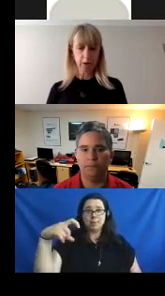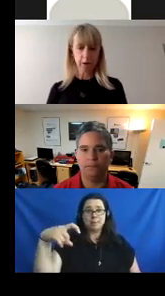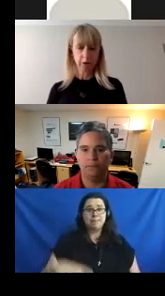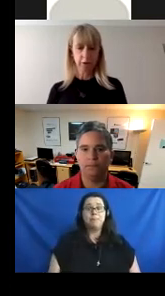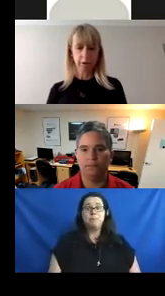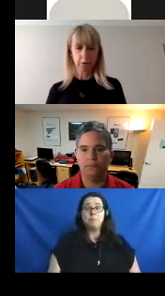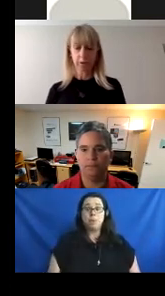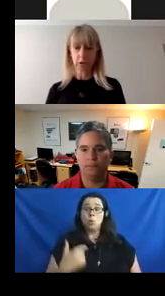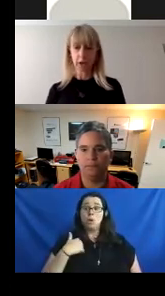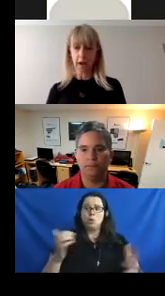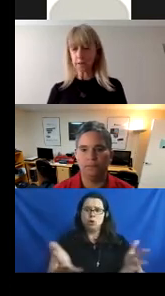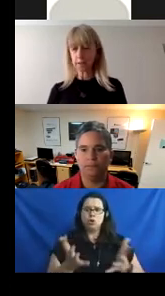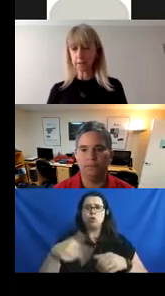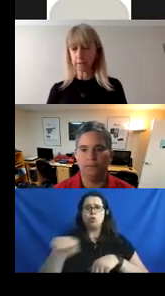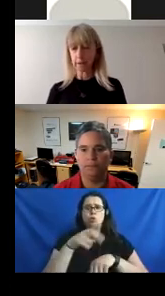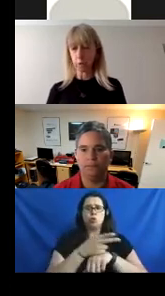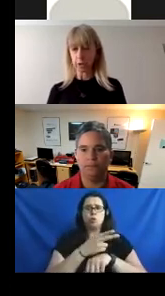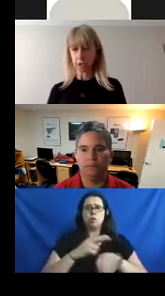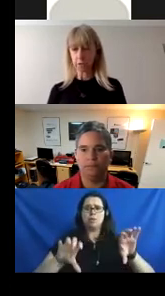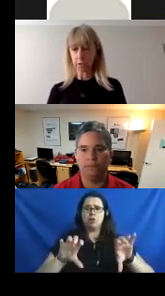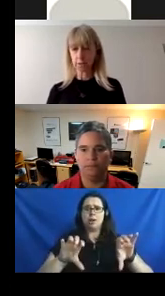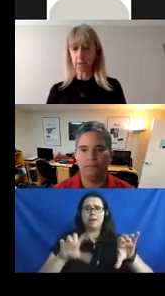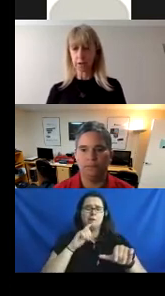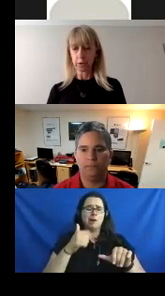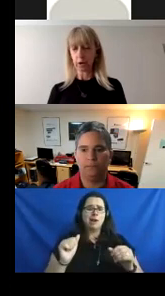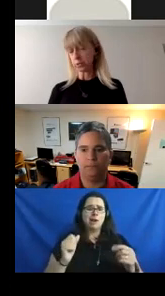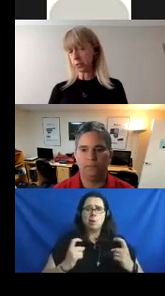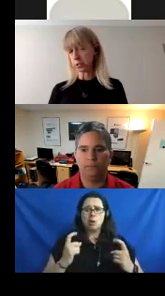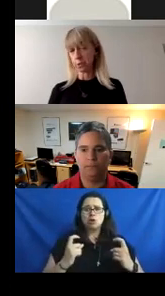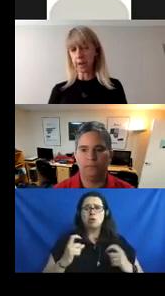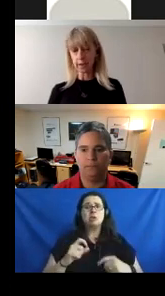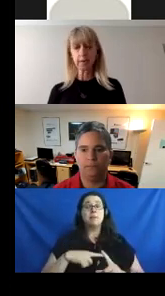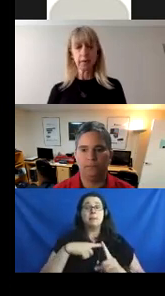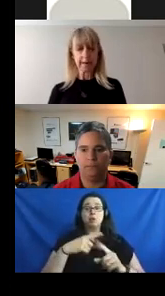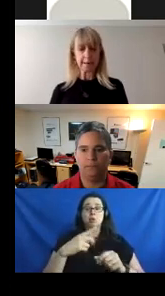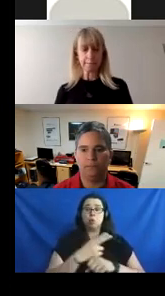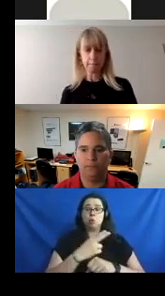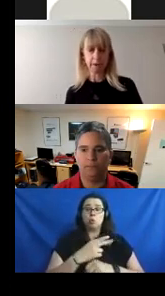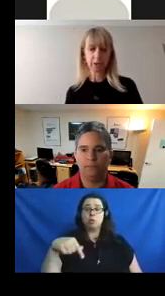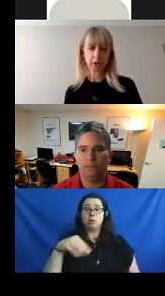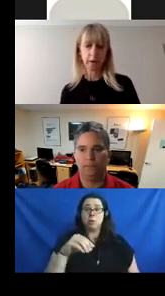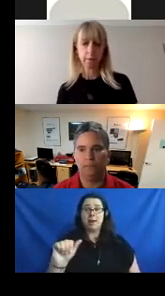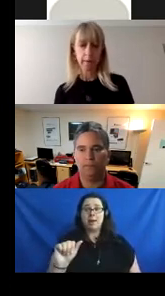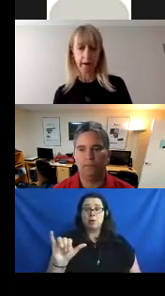WE WILL ENCOURAGE YOU TO USE THE CHAT FOR ANY QUESTIONS. YOU CAN ALSO USE Q & A, BUT RACHAEL AND I WILL BE